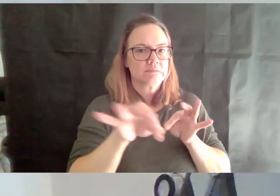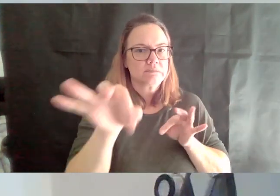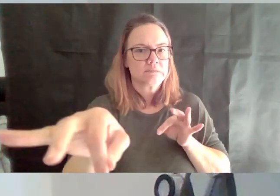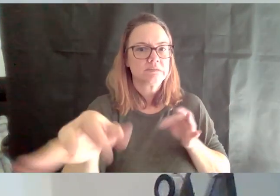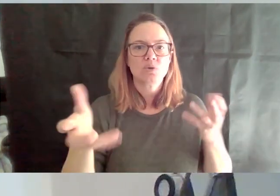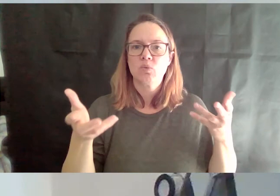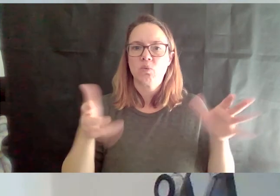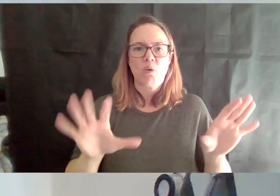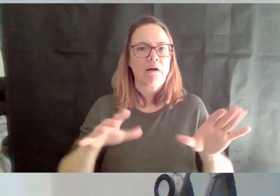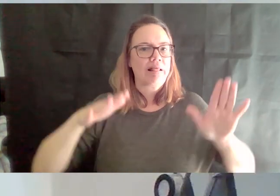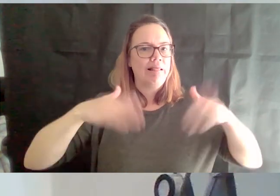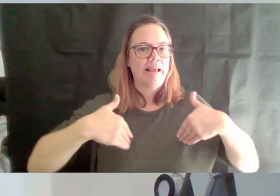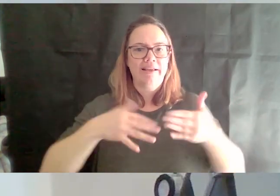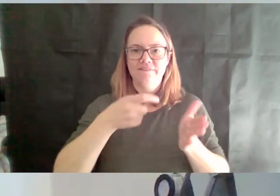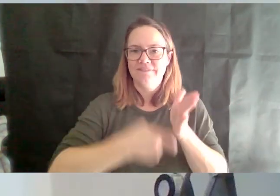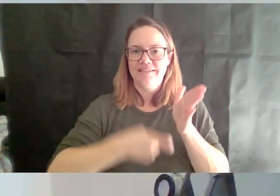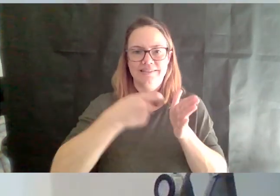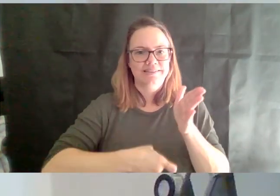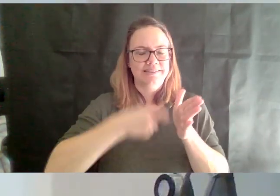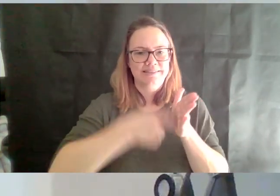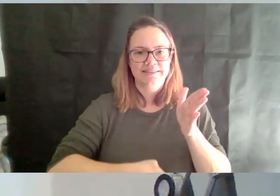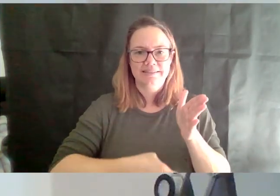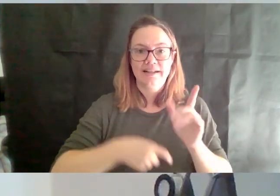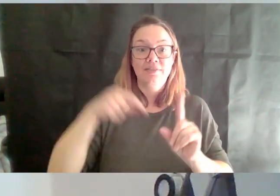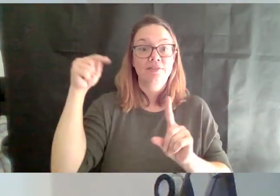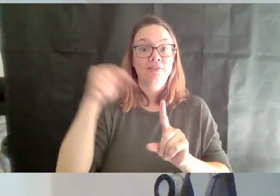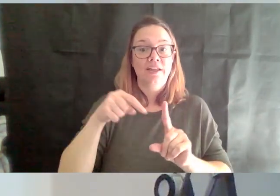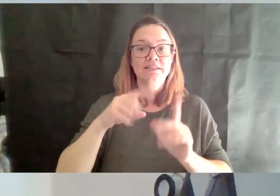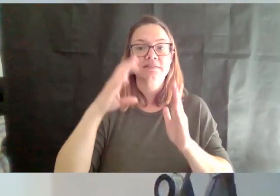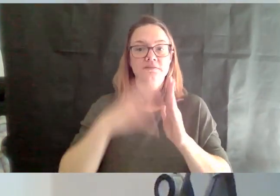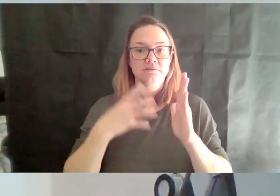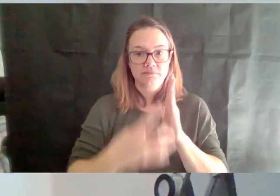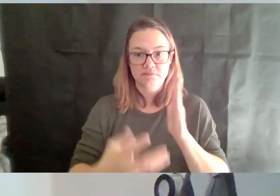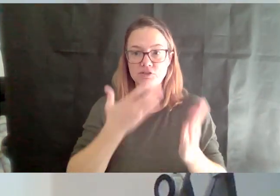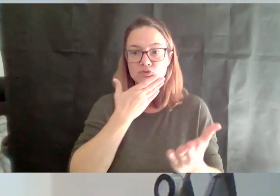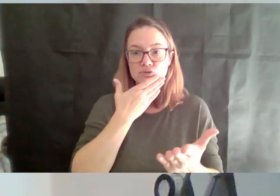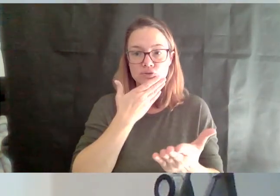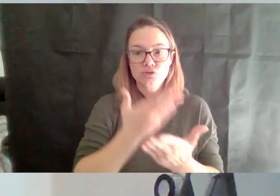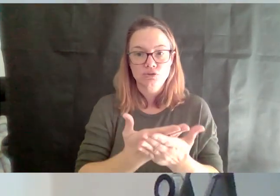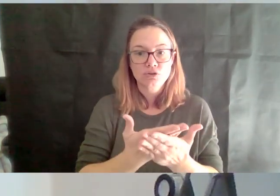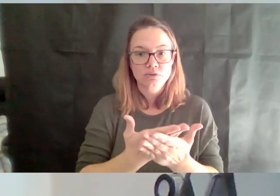for other obligations. This routine works especially well when income is received monthly, but it can easily